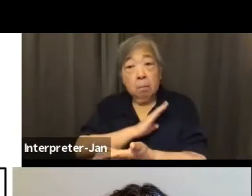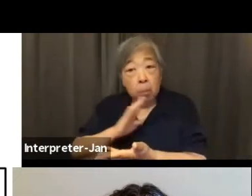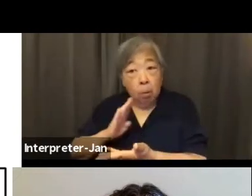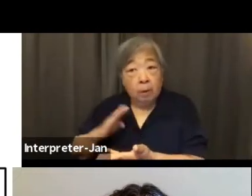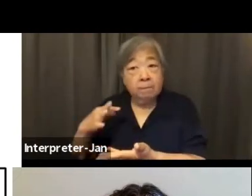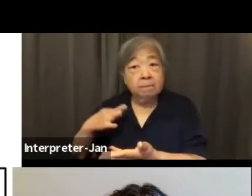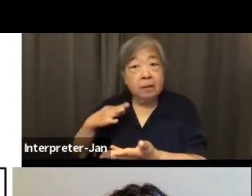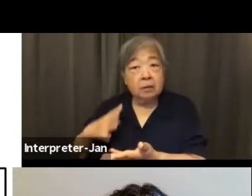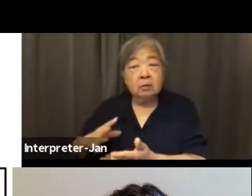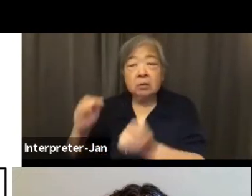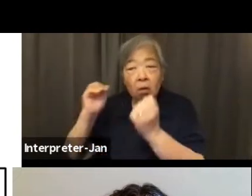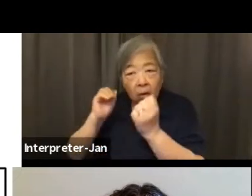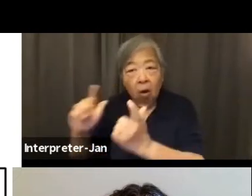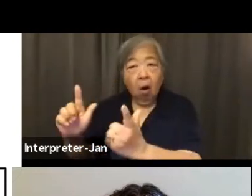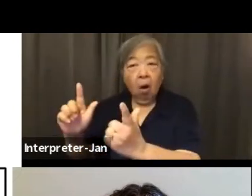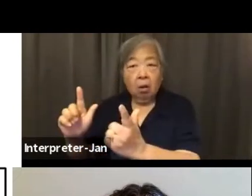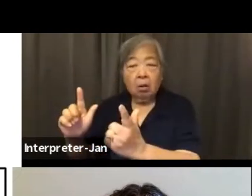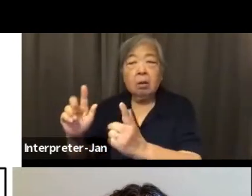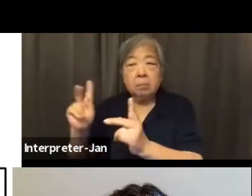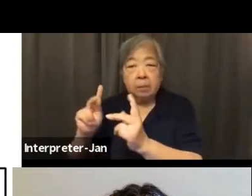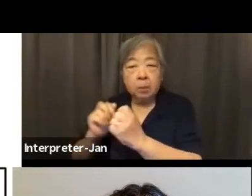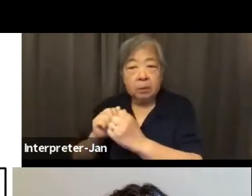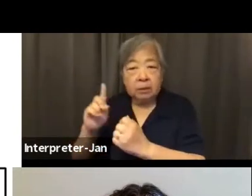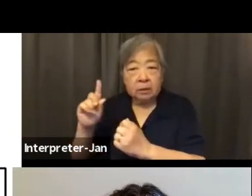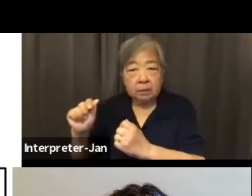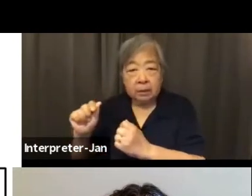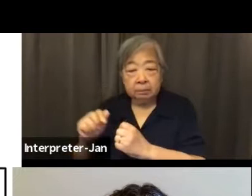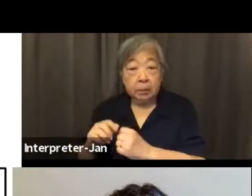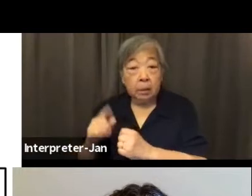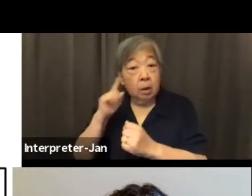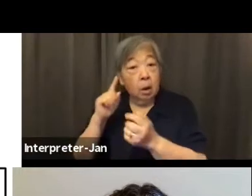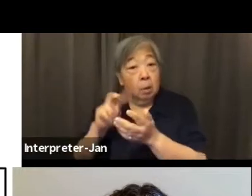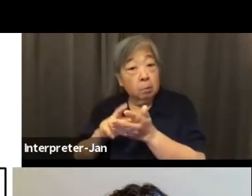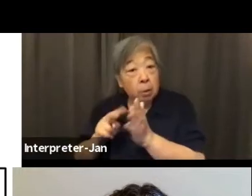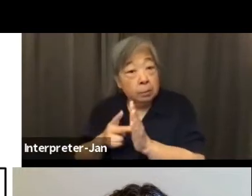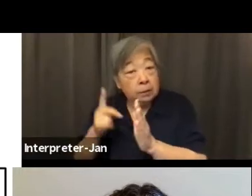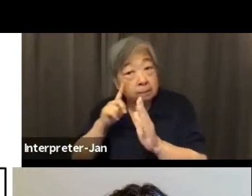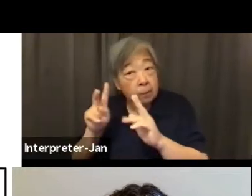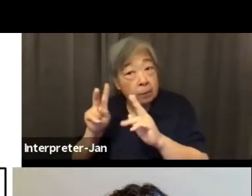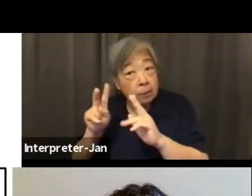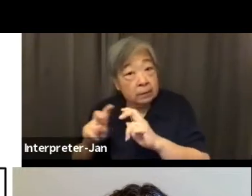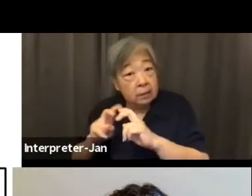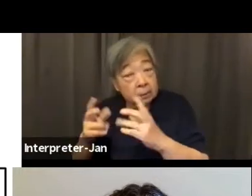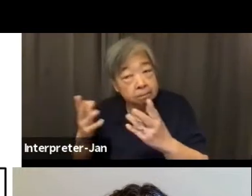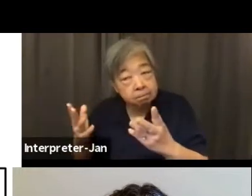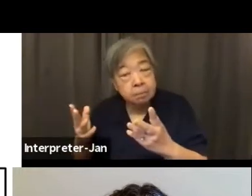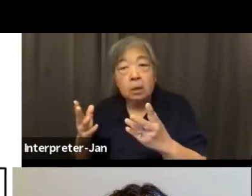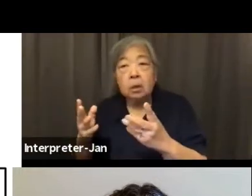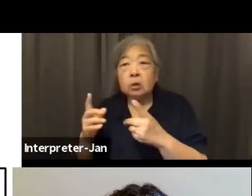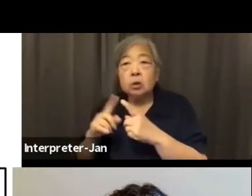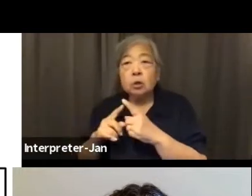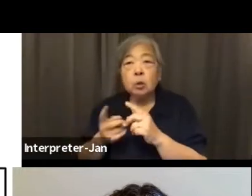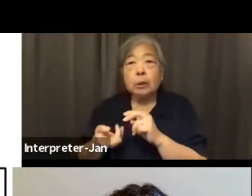So the purpose of this assessment is to increase knowledge about partnering with the local